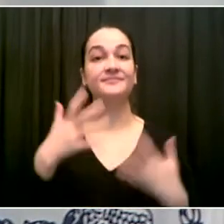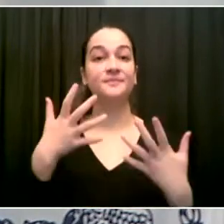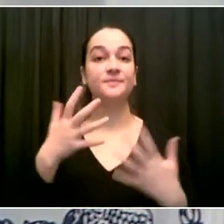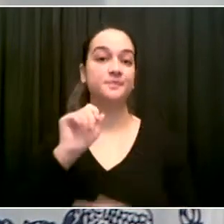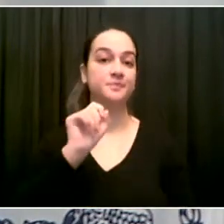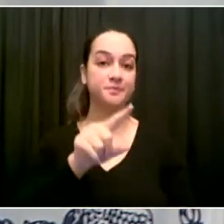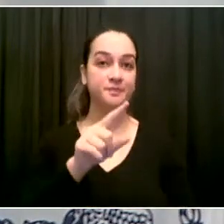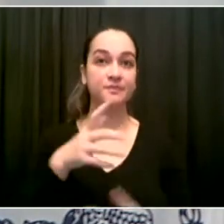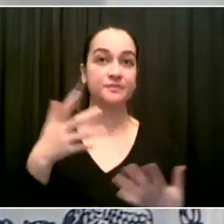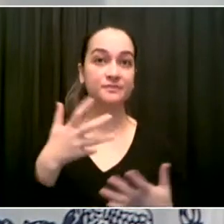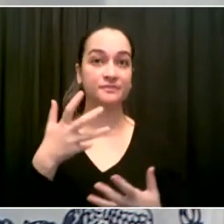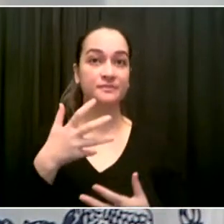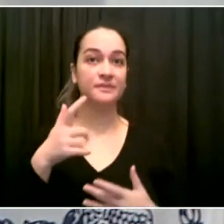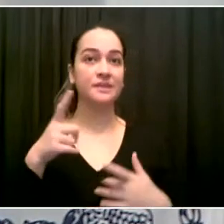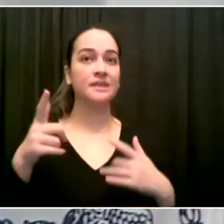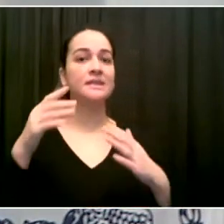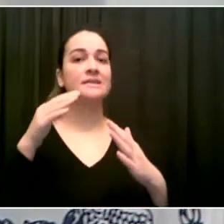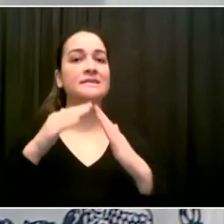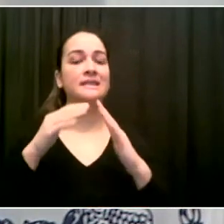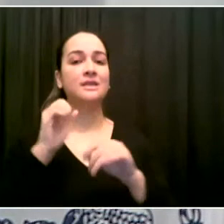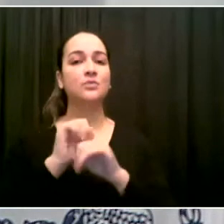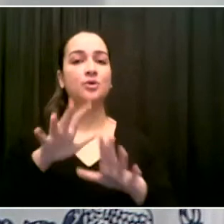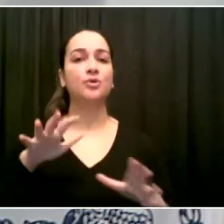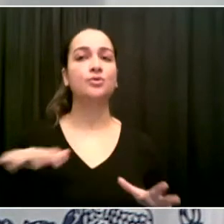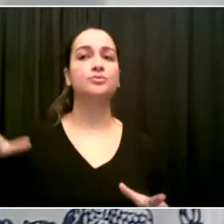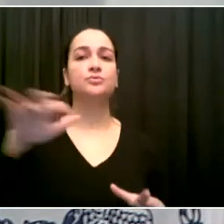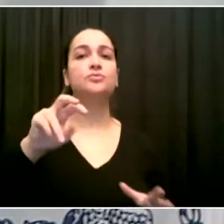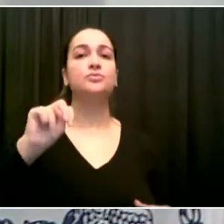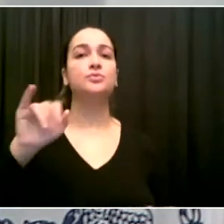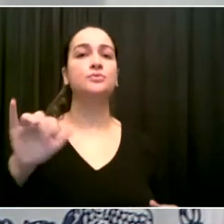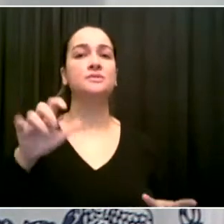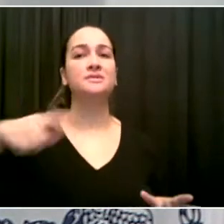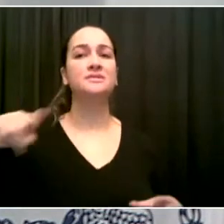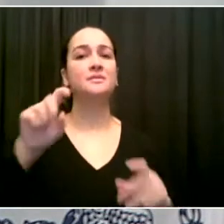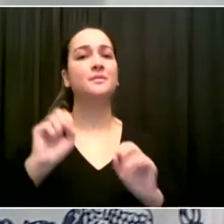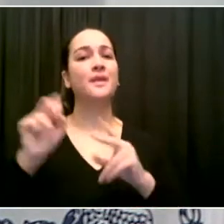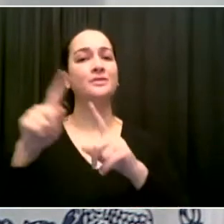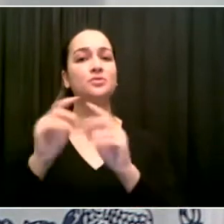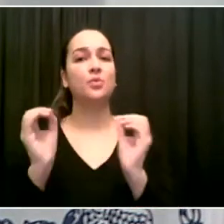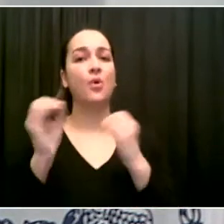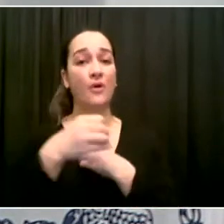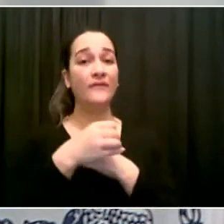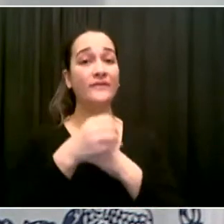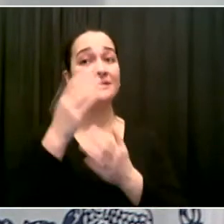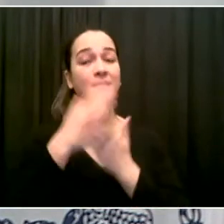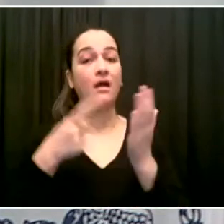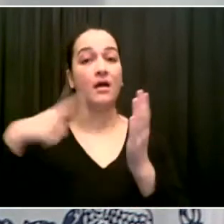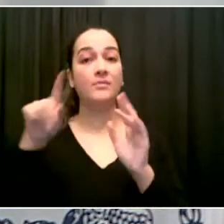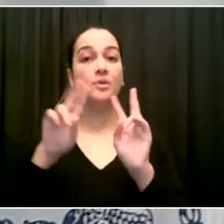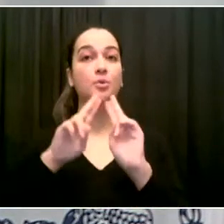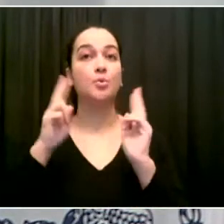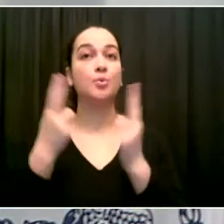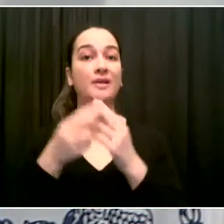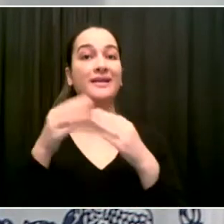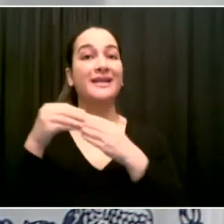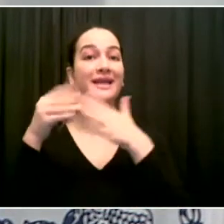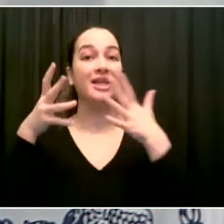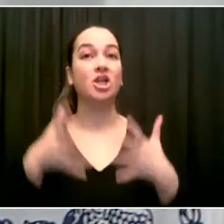FIRST T UQESTIO ON IS ABOUT OPENING CITY WORKERS THERE'S